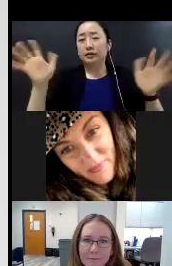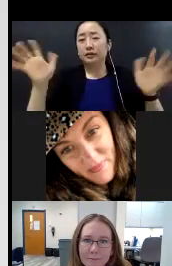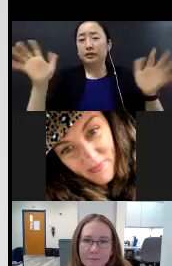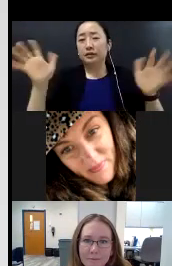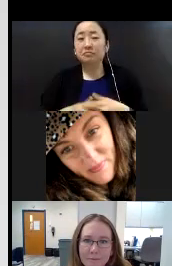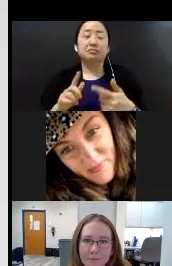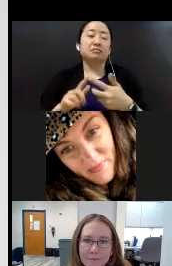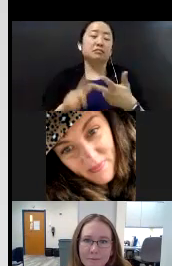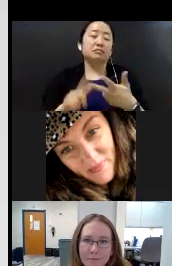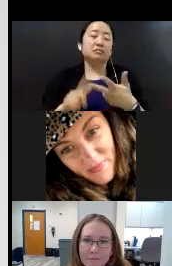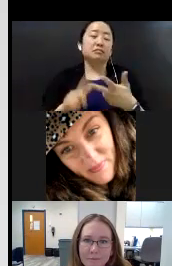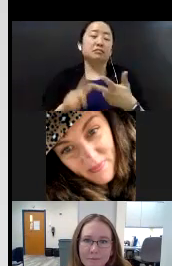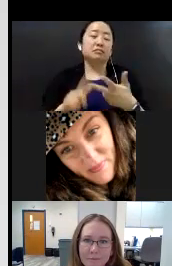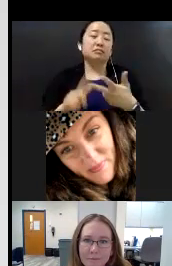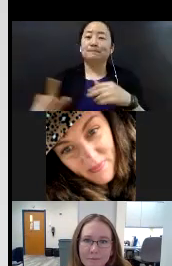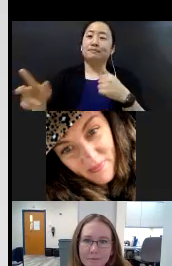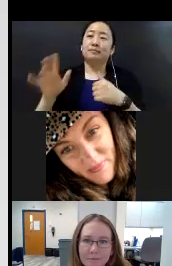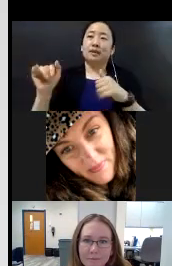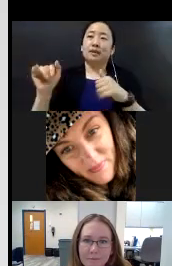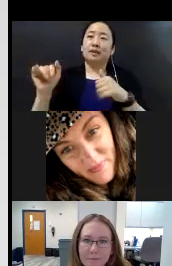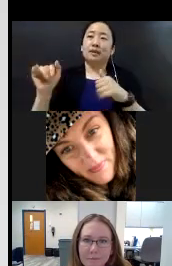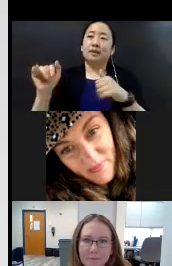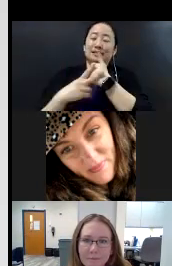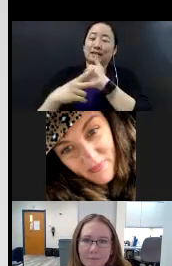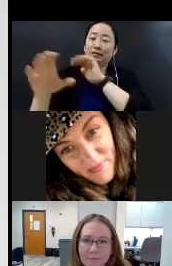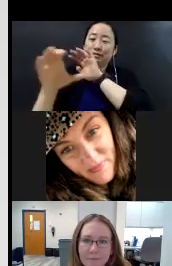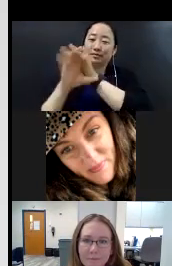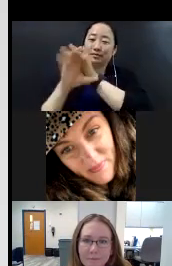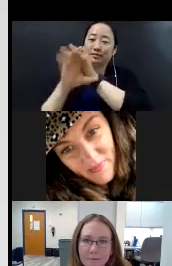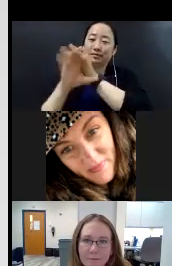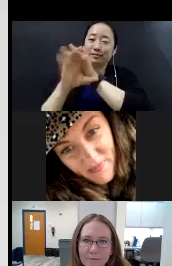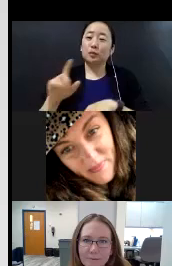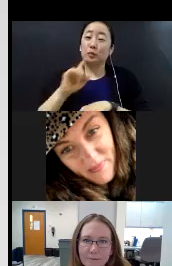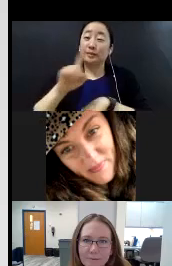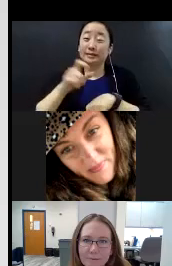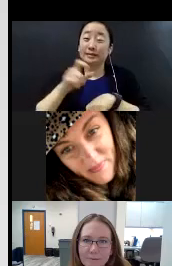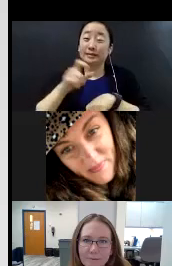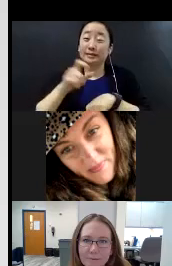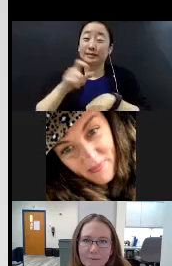WE ARE ABLE TO SAVE THE IMAGE IN REAL TIME. WE CAN GRAB REGIONS OR WINDOWS OR THE